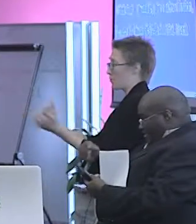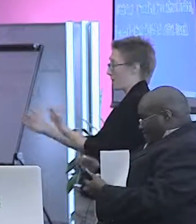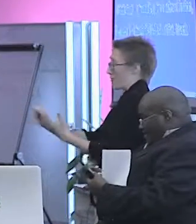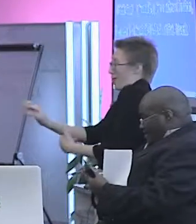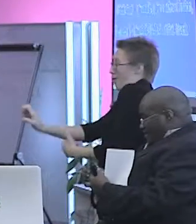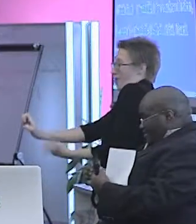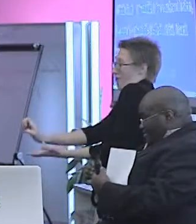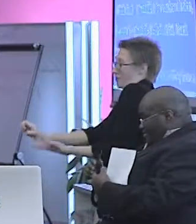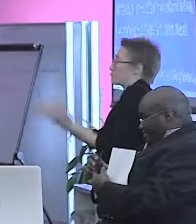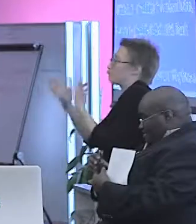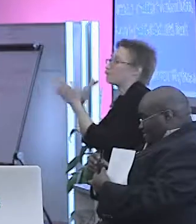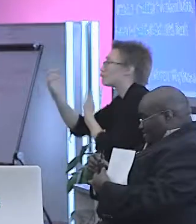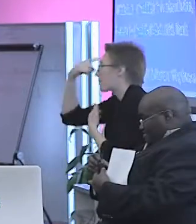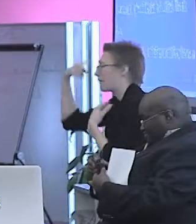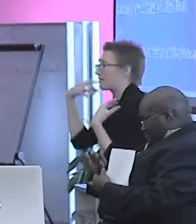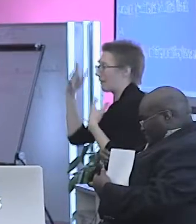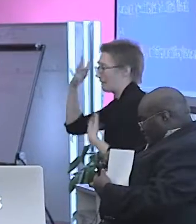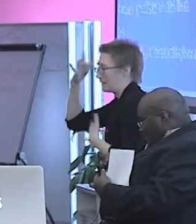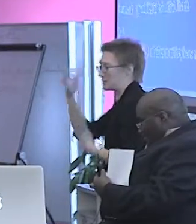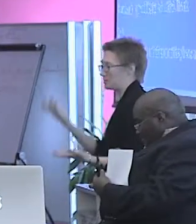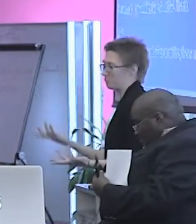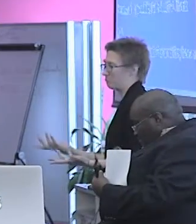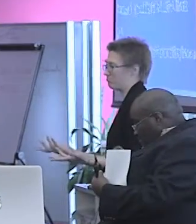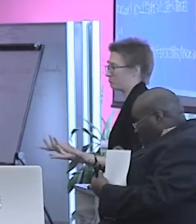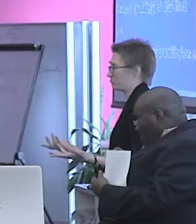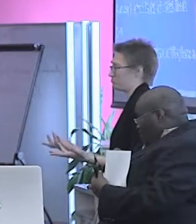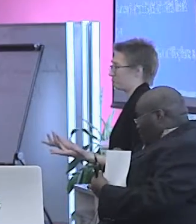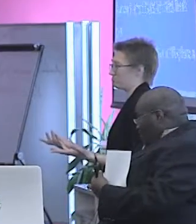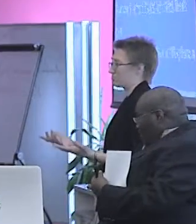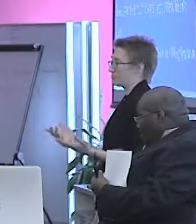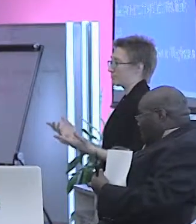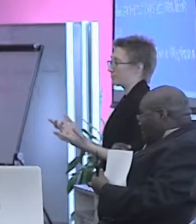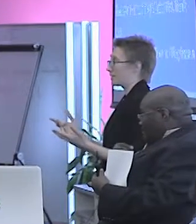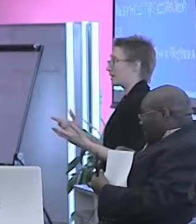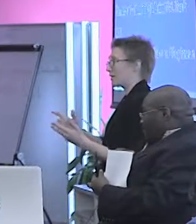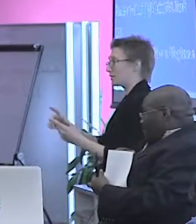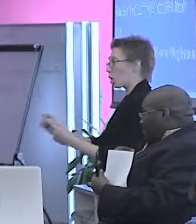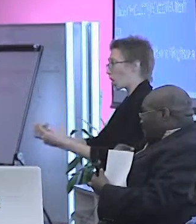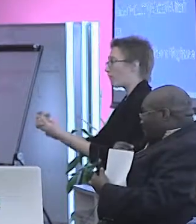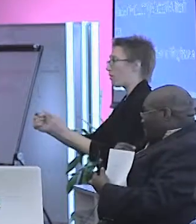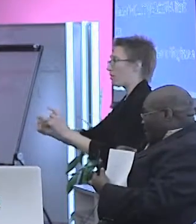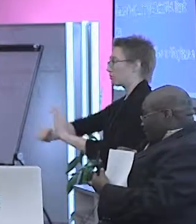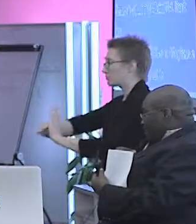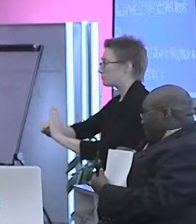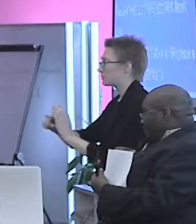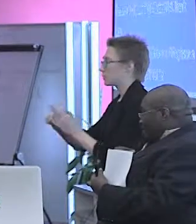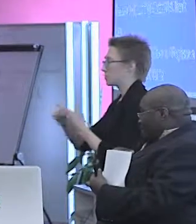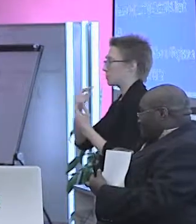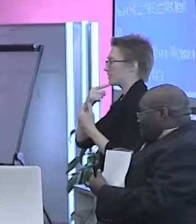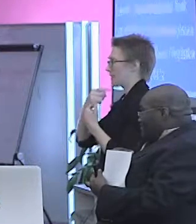and that it is counterproductive and harmful to claim that we don't have validations.